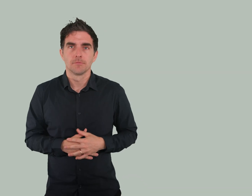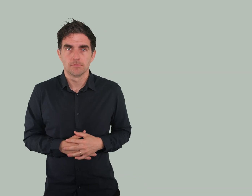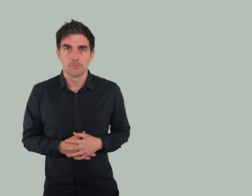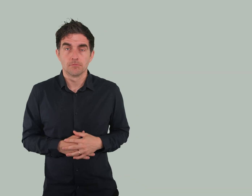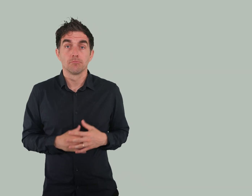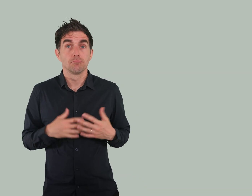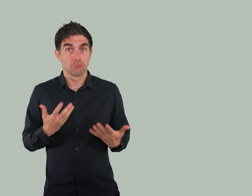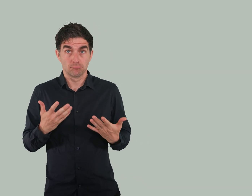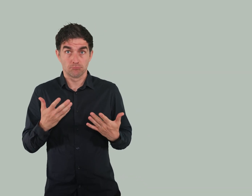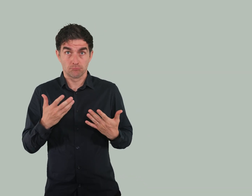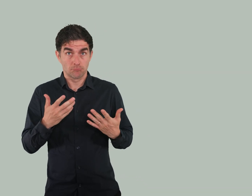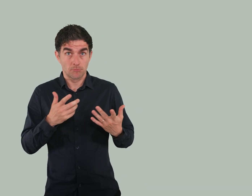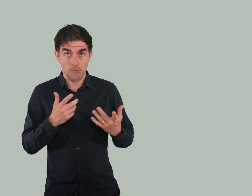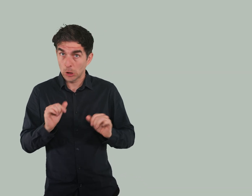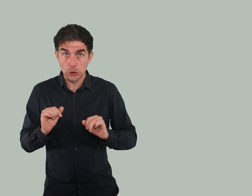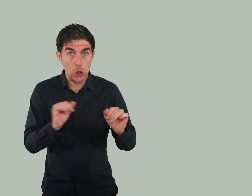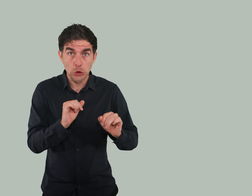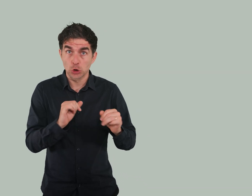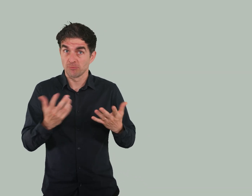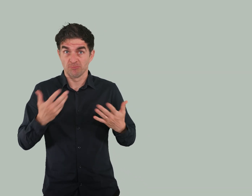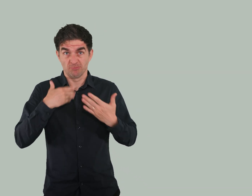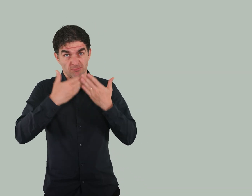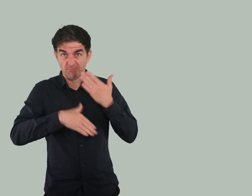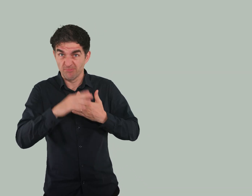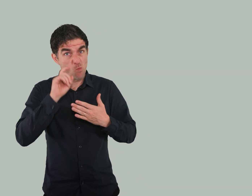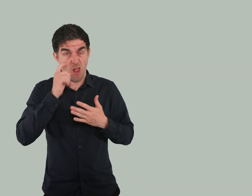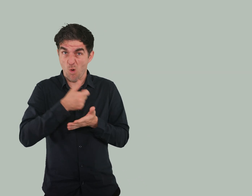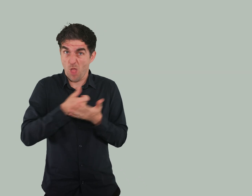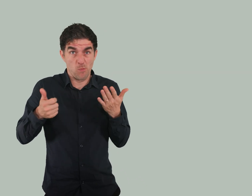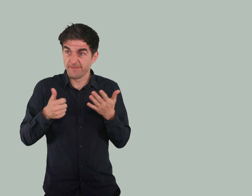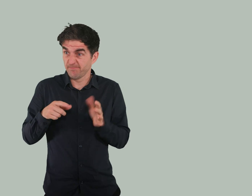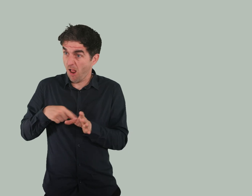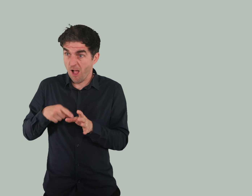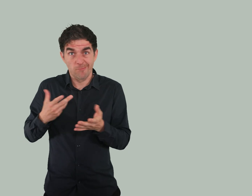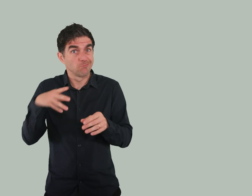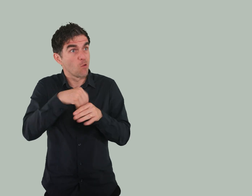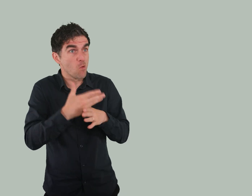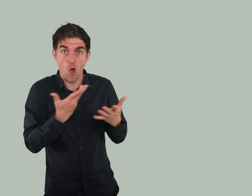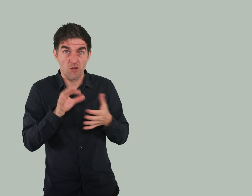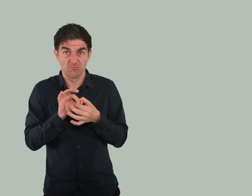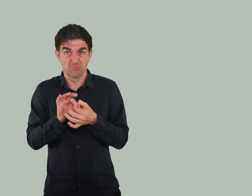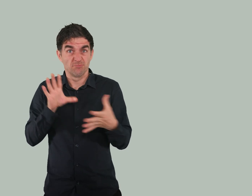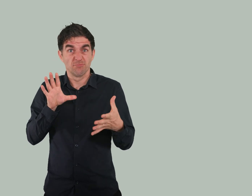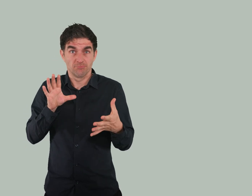Until we do that, we will continue to produce a level of youth detachment